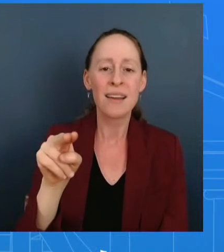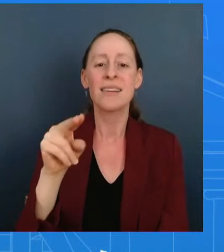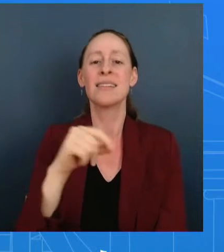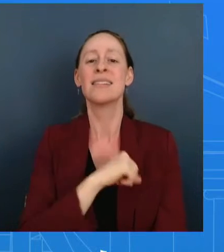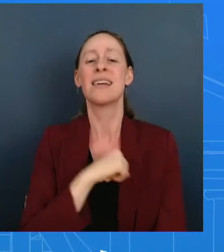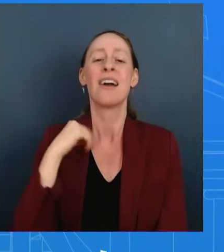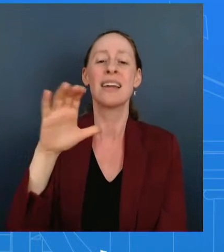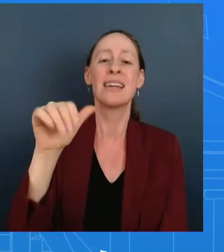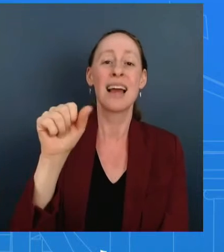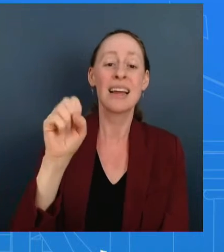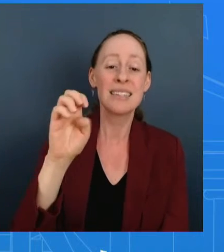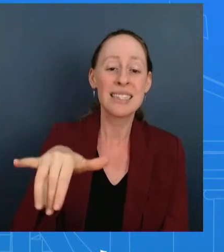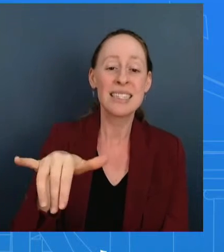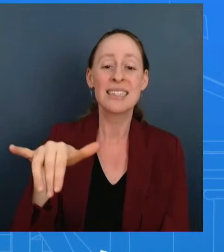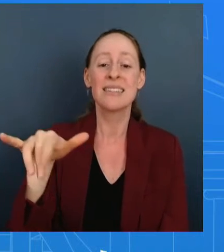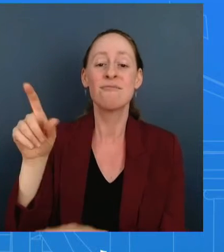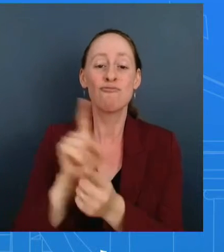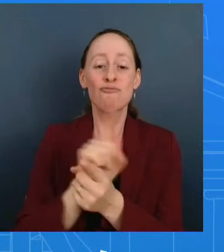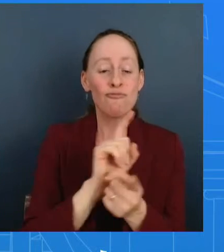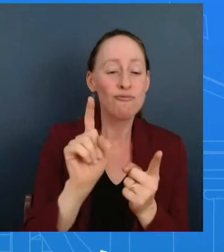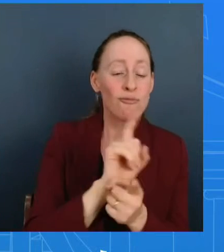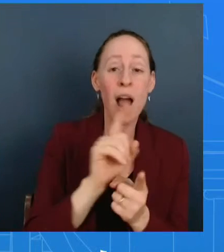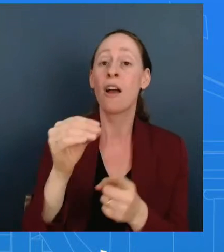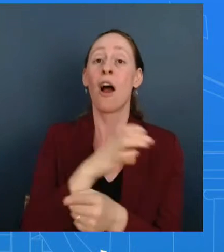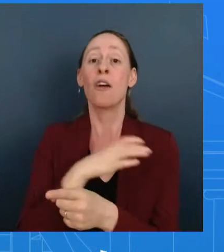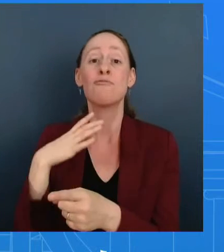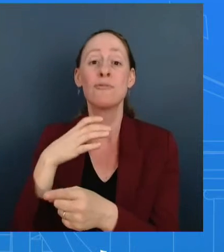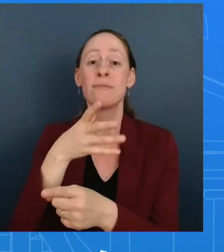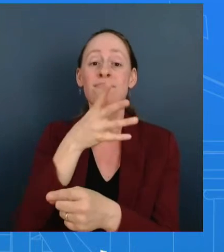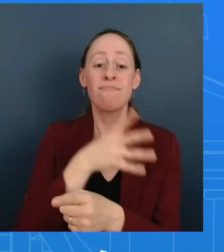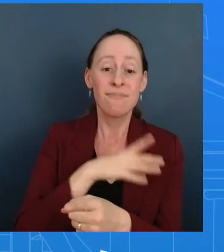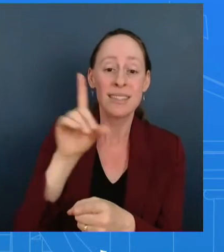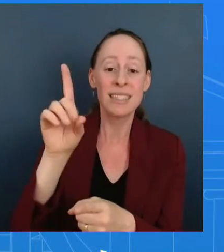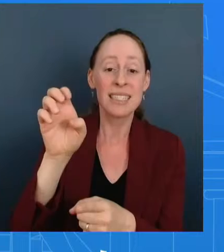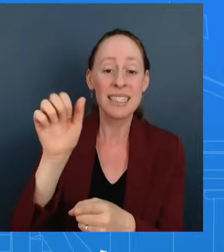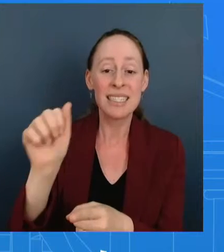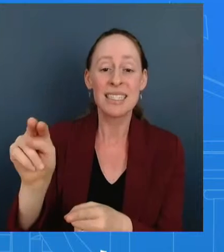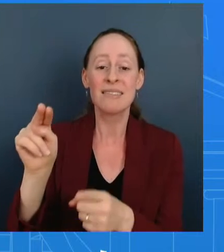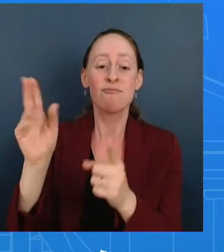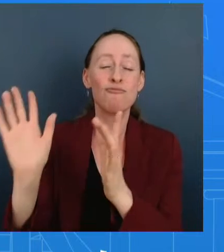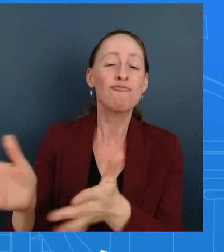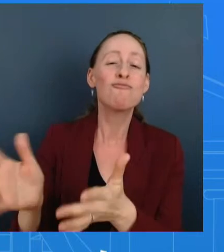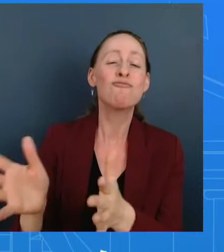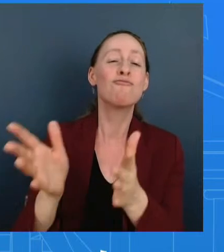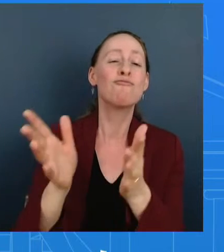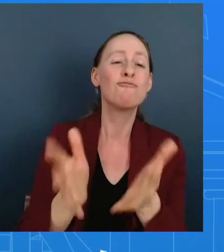They traveled across Pennsylvania. And I will say when the president gets knocked down, he gets back up.